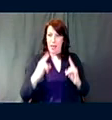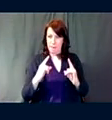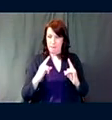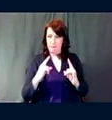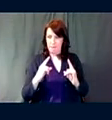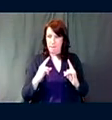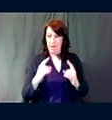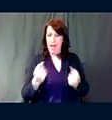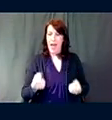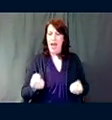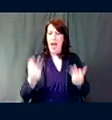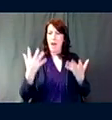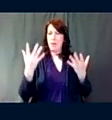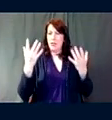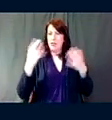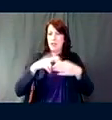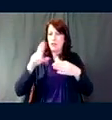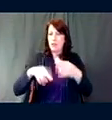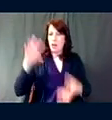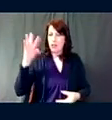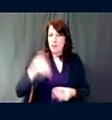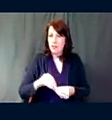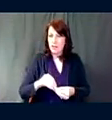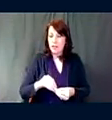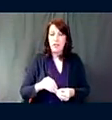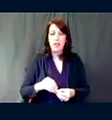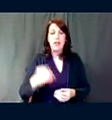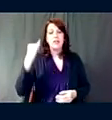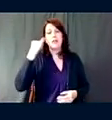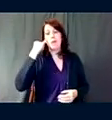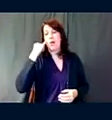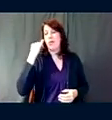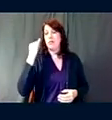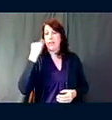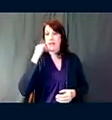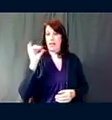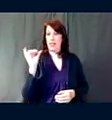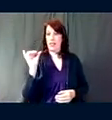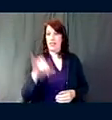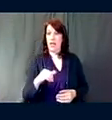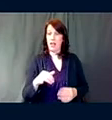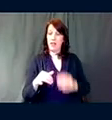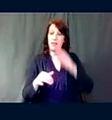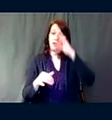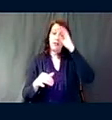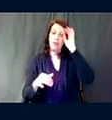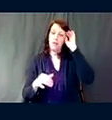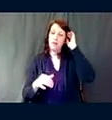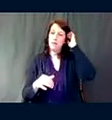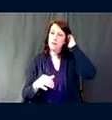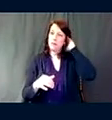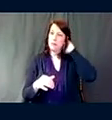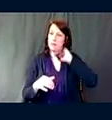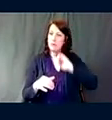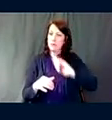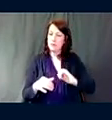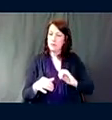HOW MUCH DOES THAT GET YOU? AND THEN SUPPOSE THAT ON TOP OF